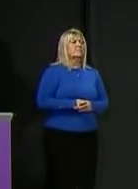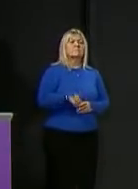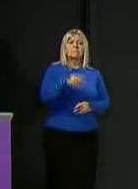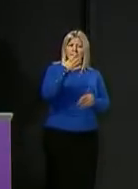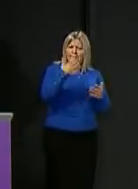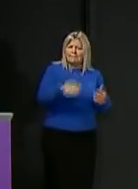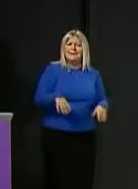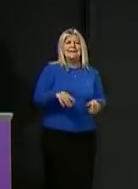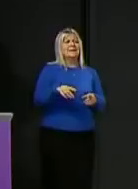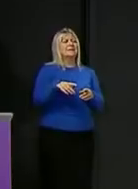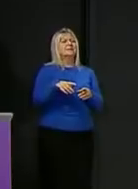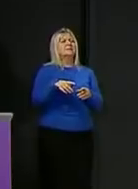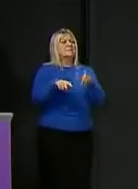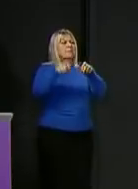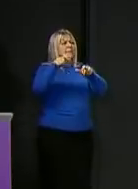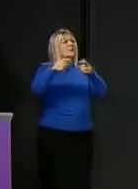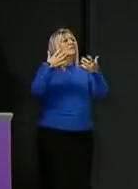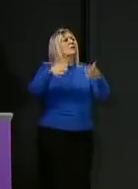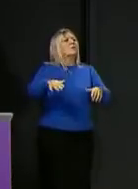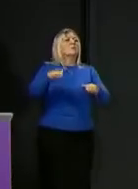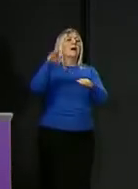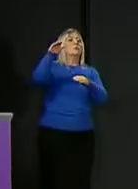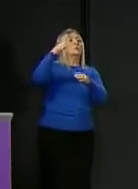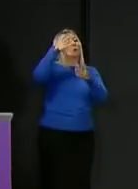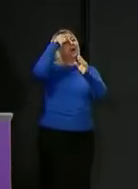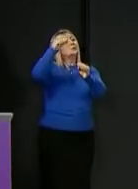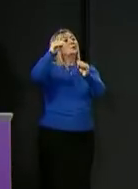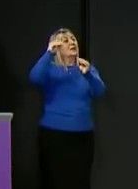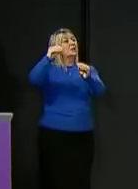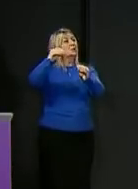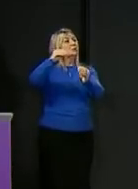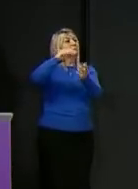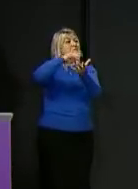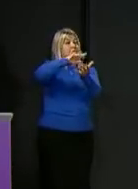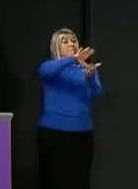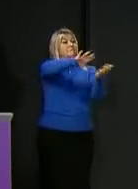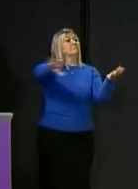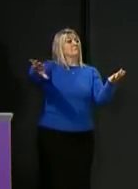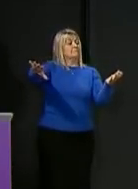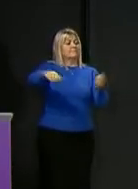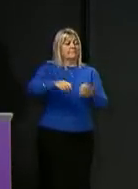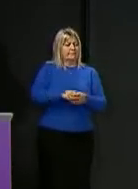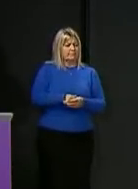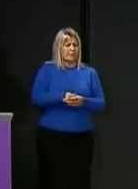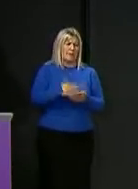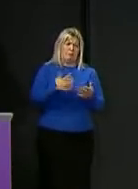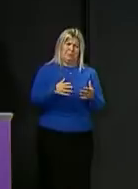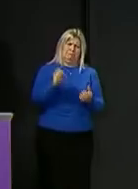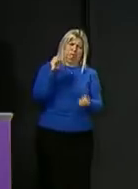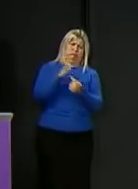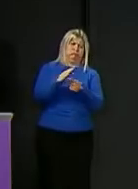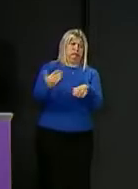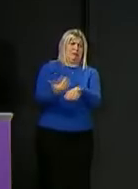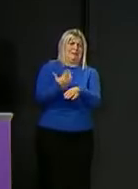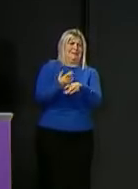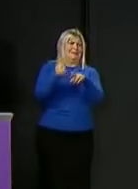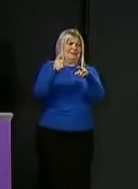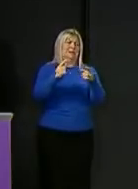outdoor education, which had been an important activity certainly in the south of Scotland.